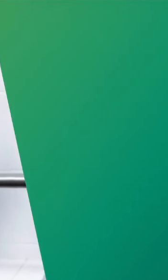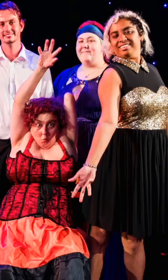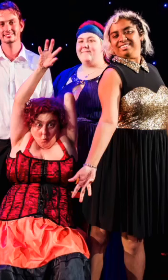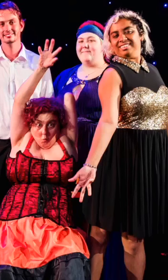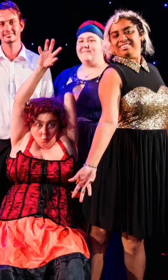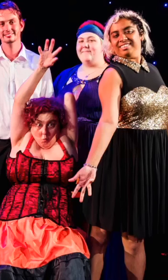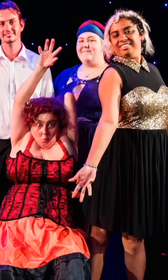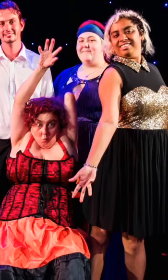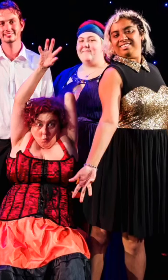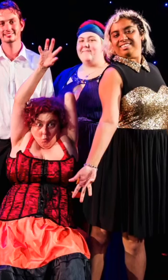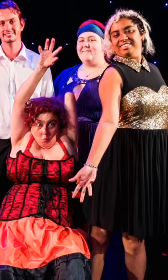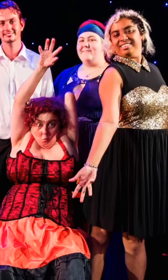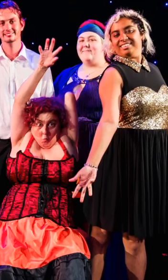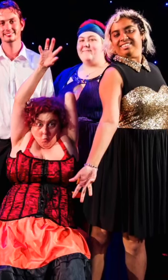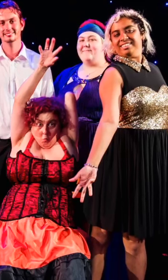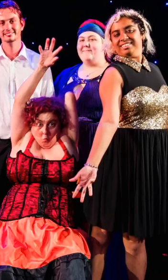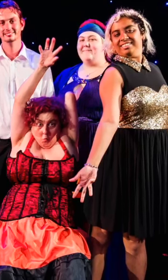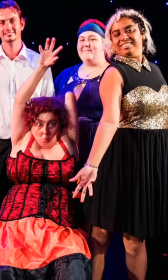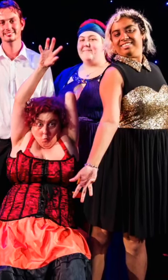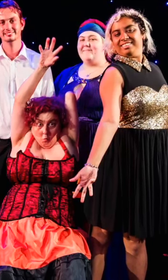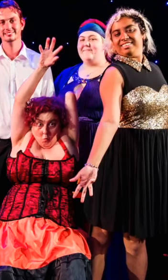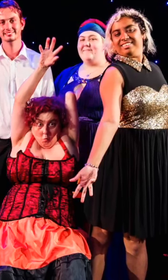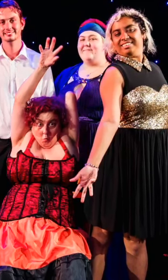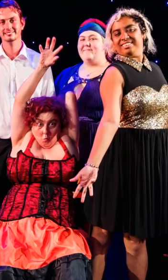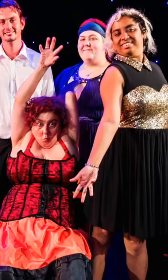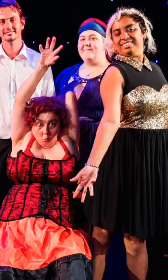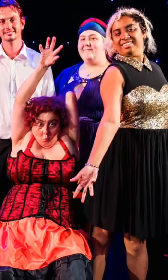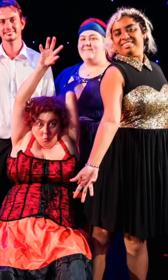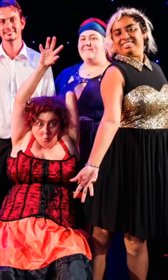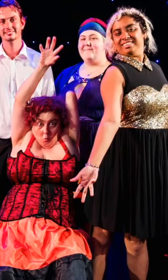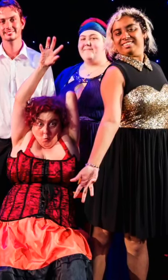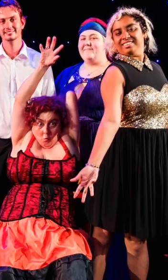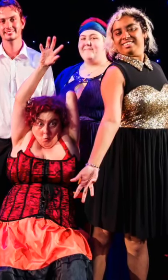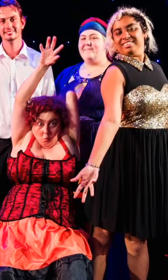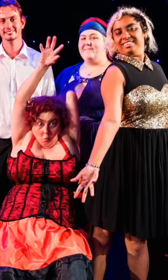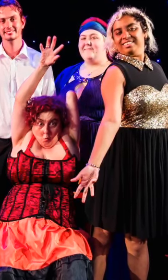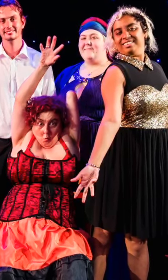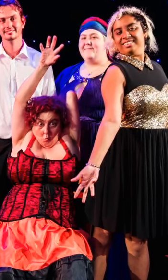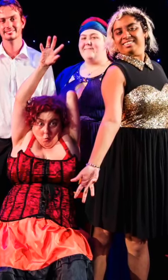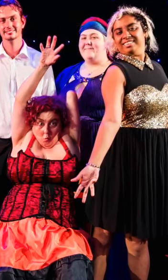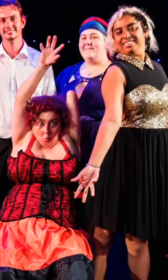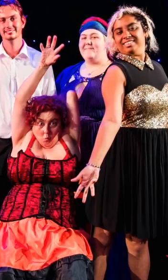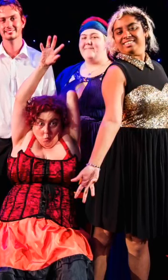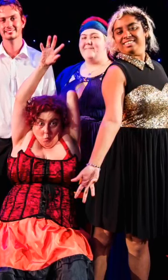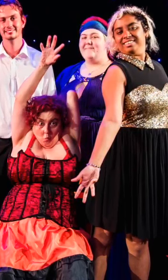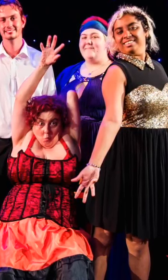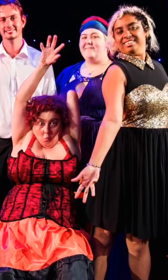In 2010, Kath co-founded Quippings, a diverse and inclusive independent cabaret ensemble